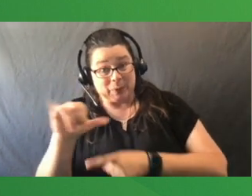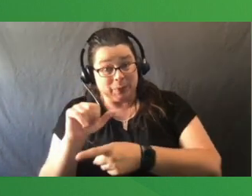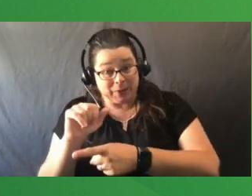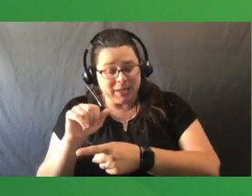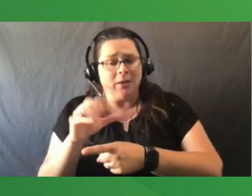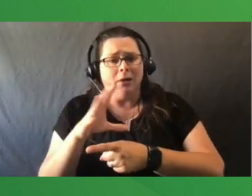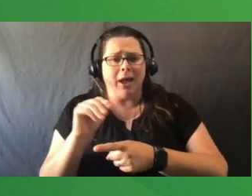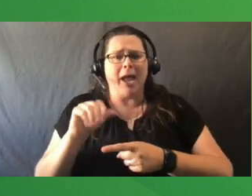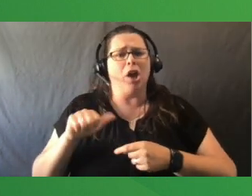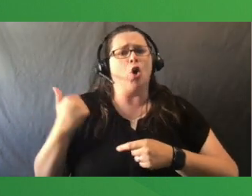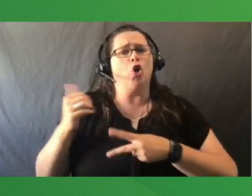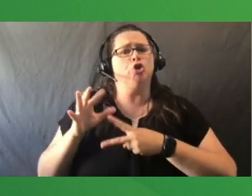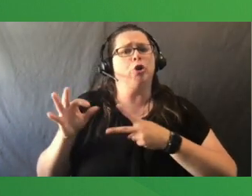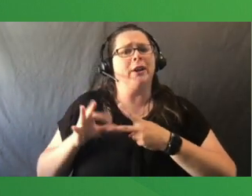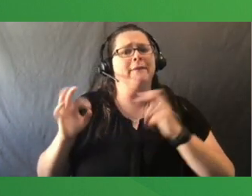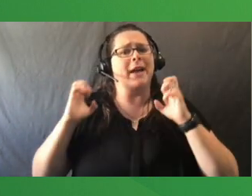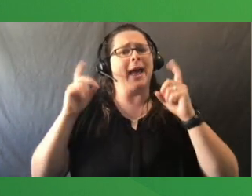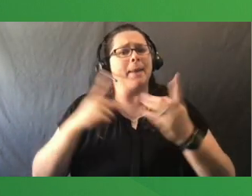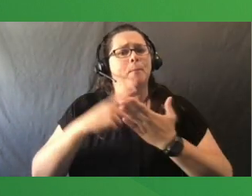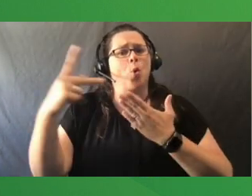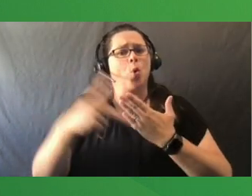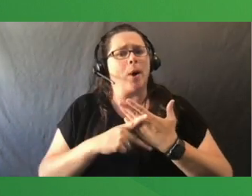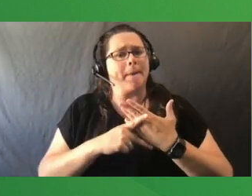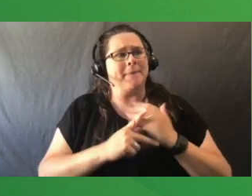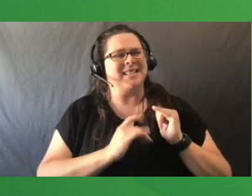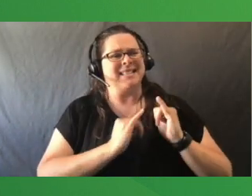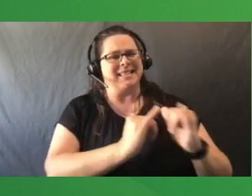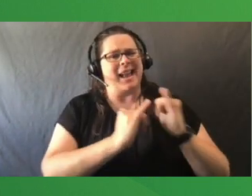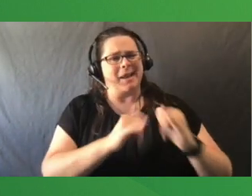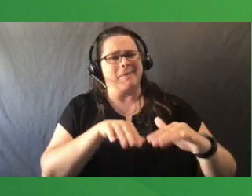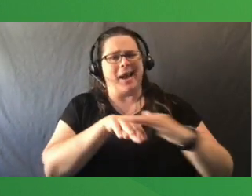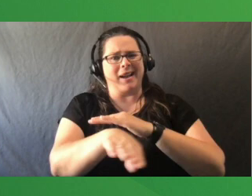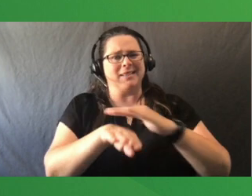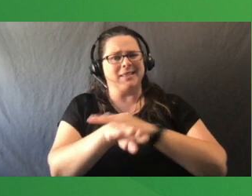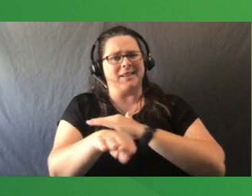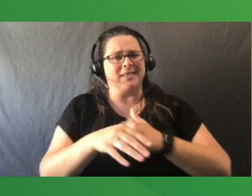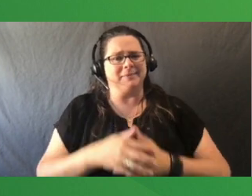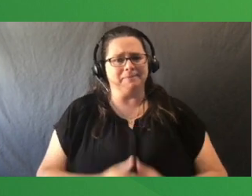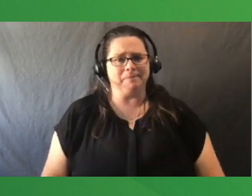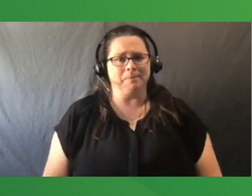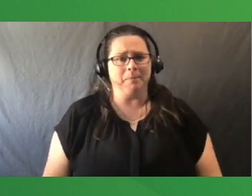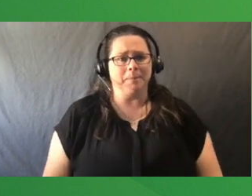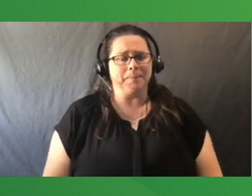education programs, are getting that same access. Alright.